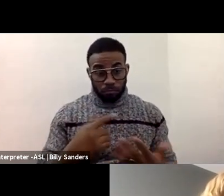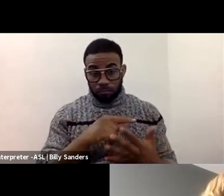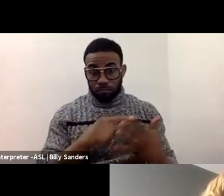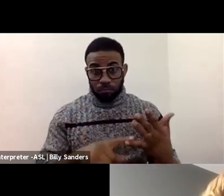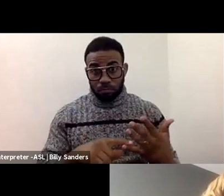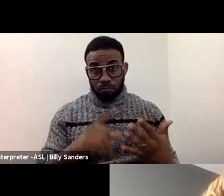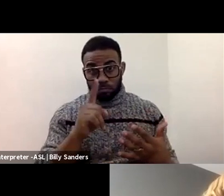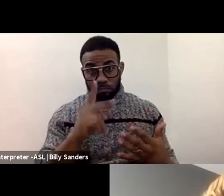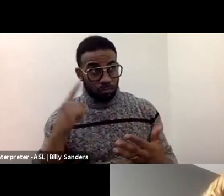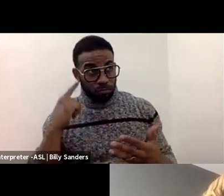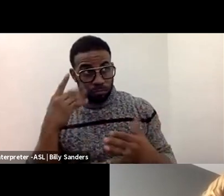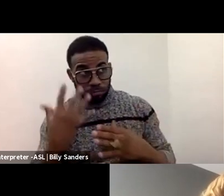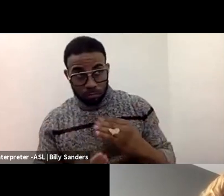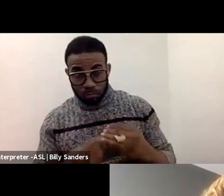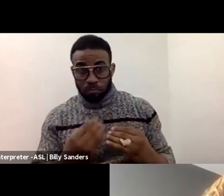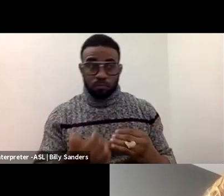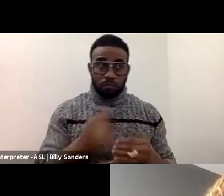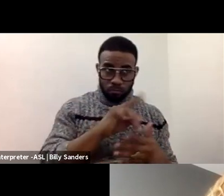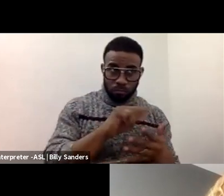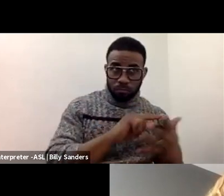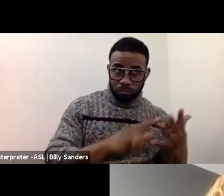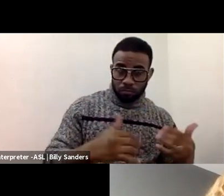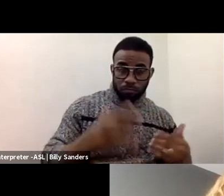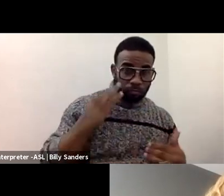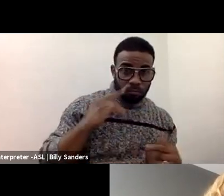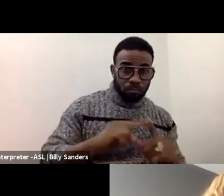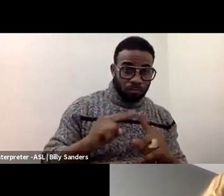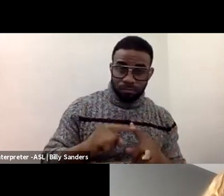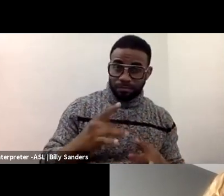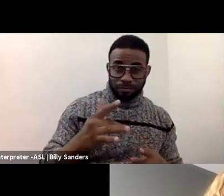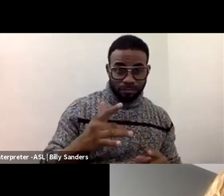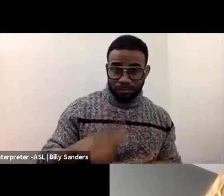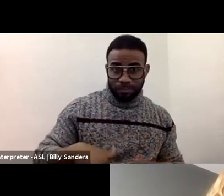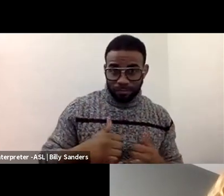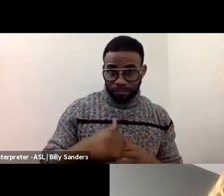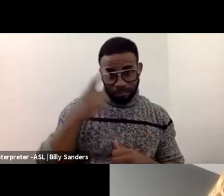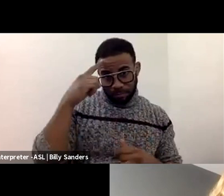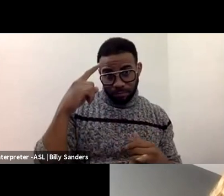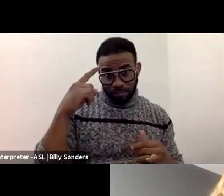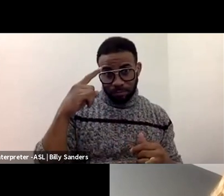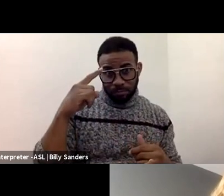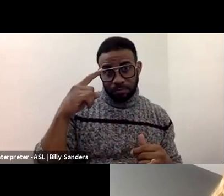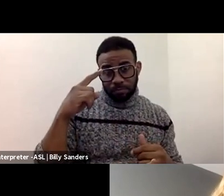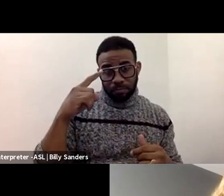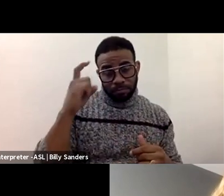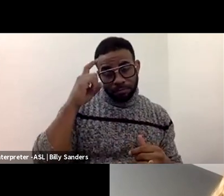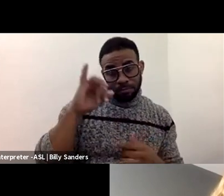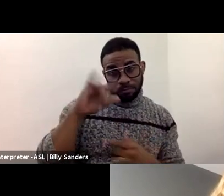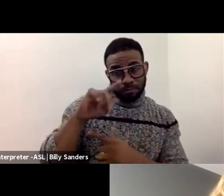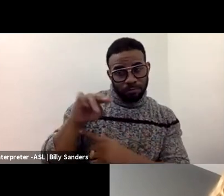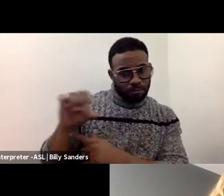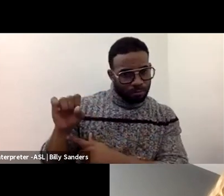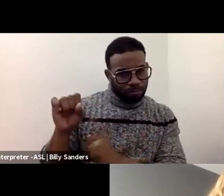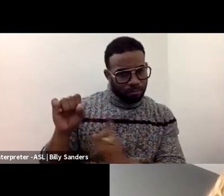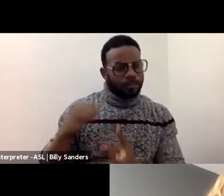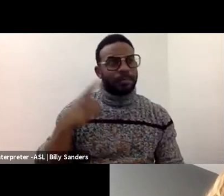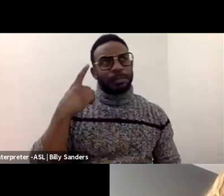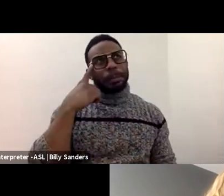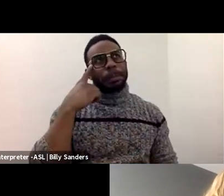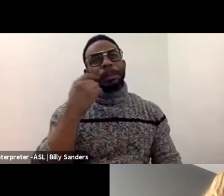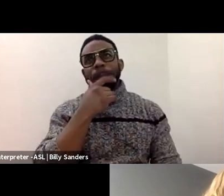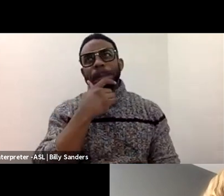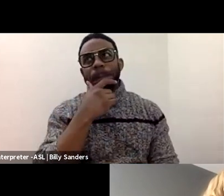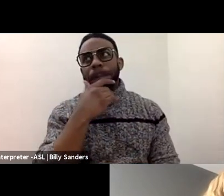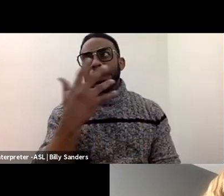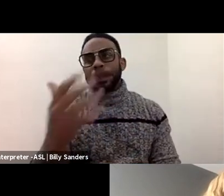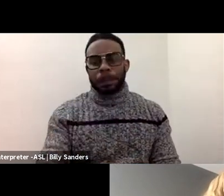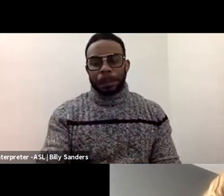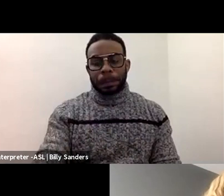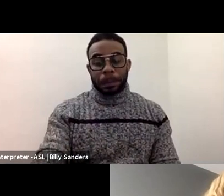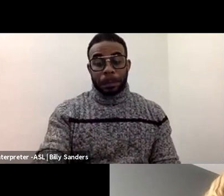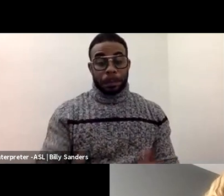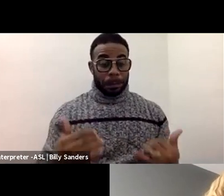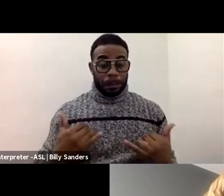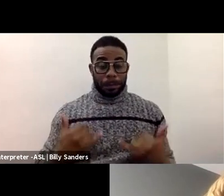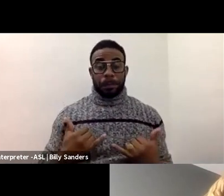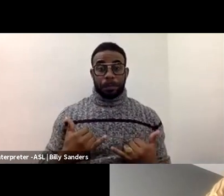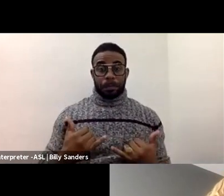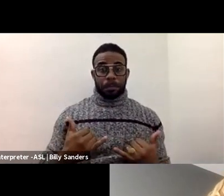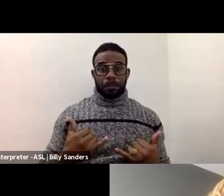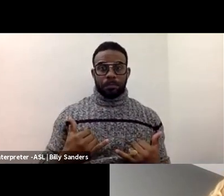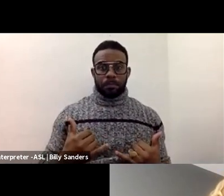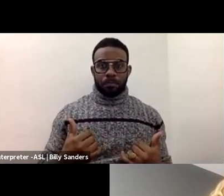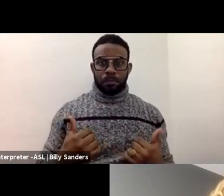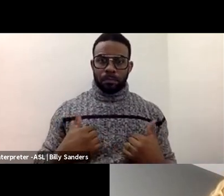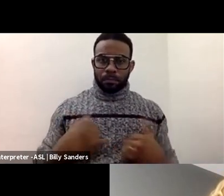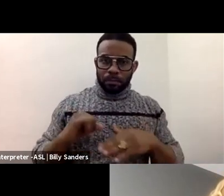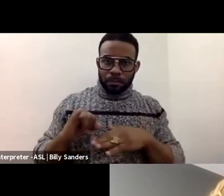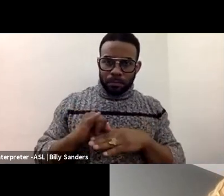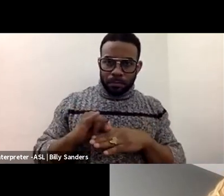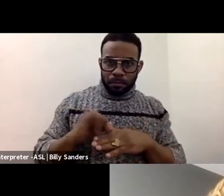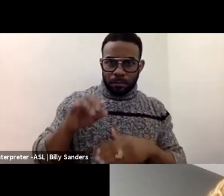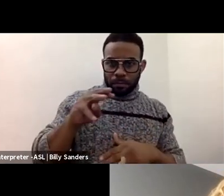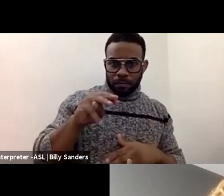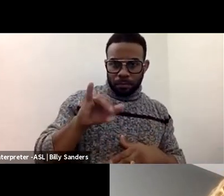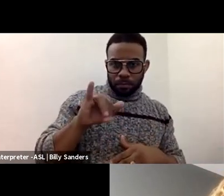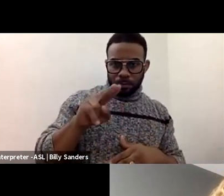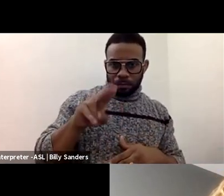hearing loss and also lives with mental illness. And I think right now I am an intern at MIUSA